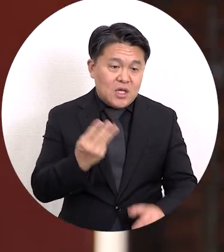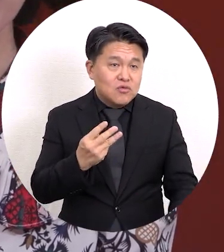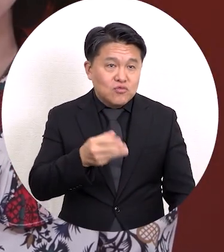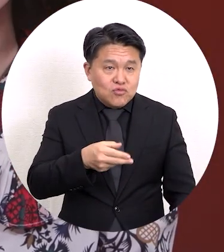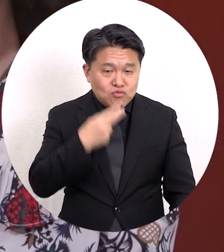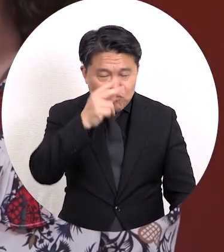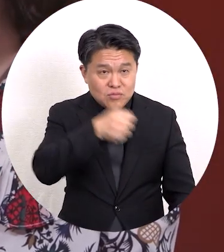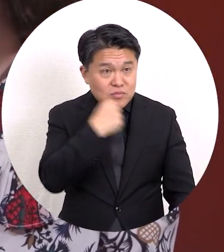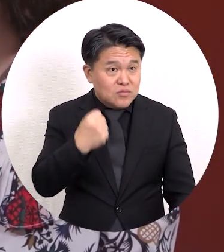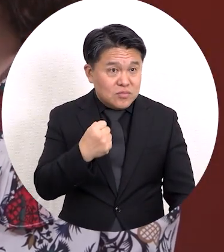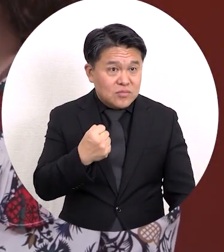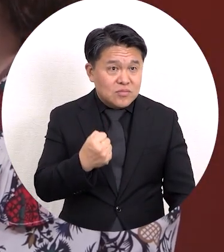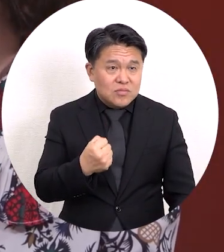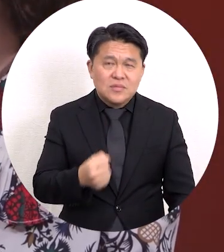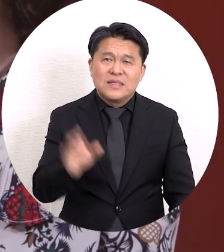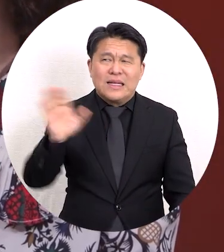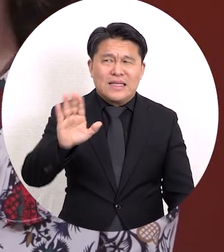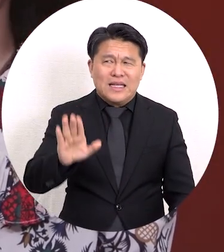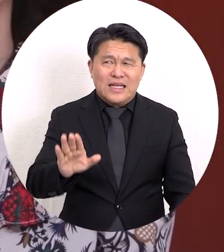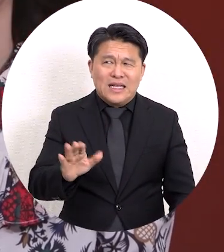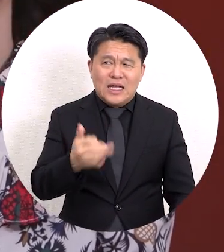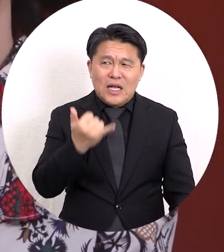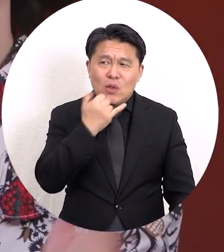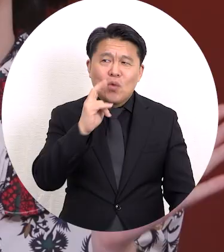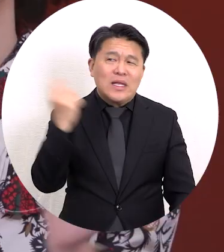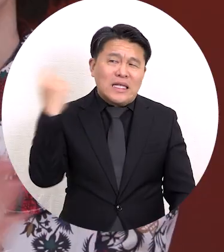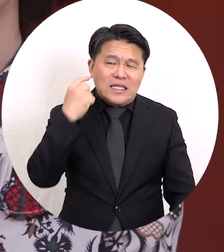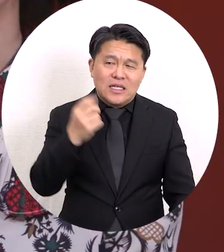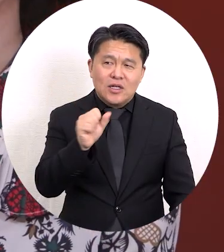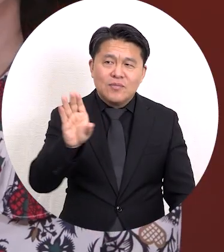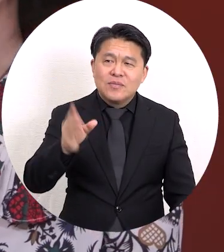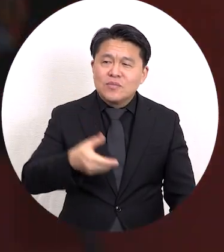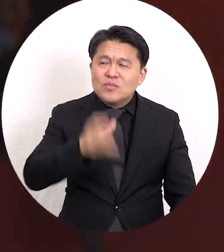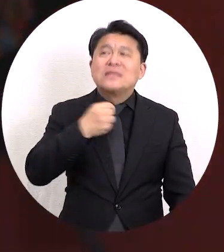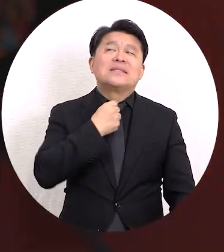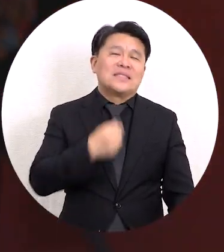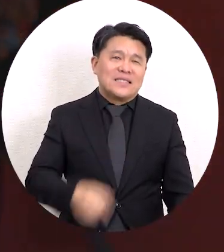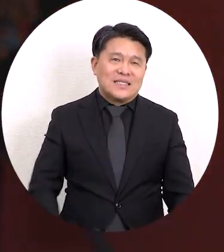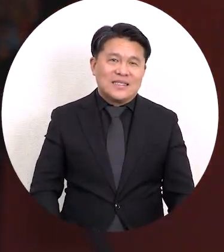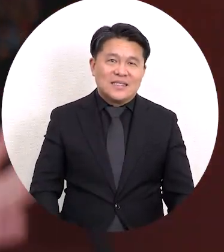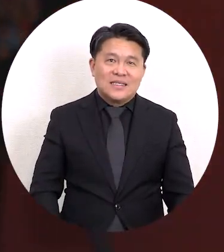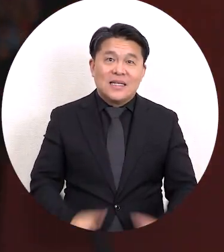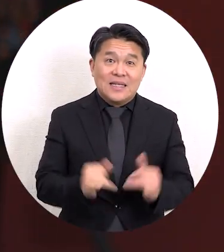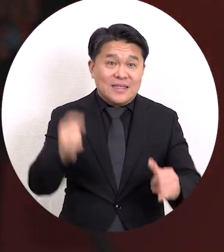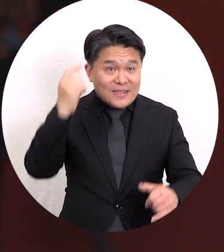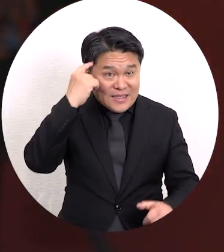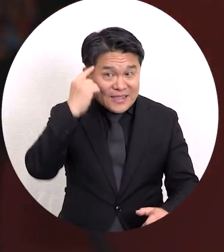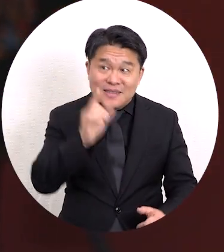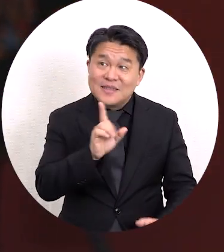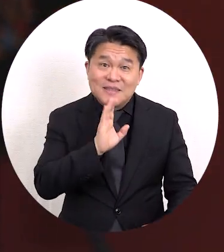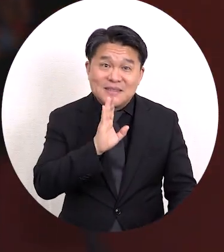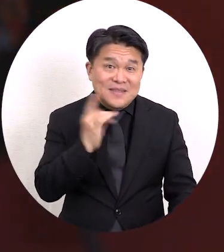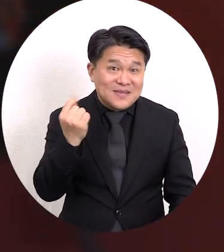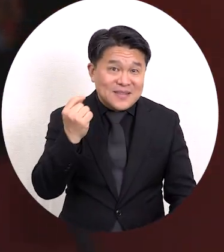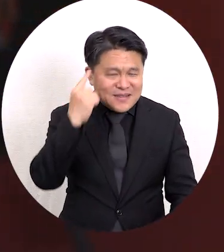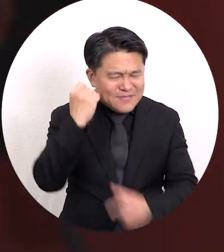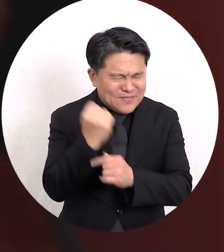If you listen to Germany songs, you feel like you want to drink beers. Oh is that true? It seems that in people's minds,